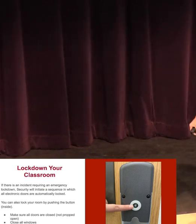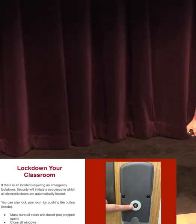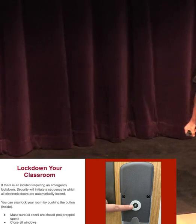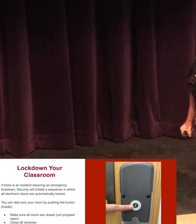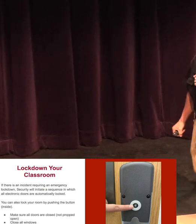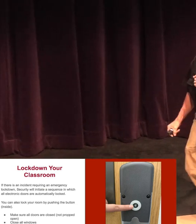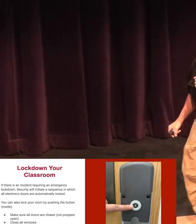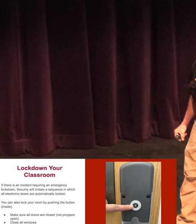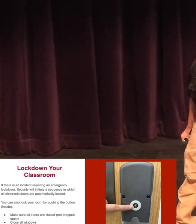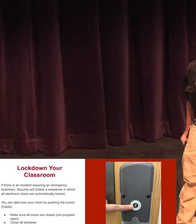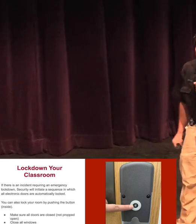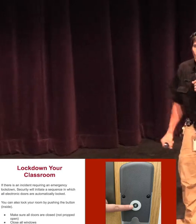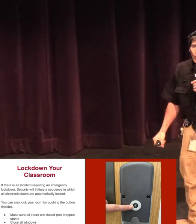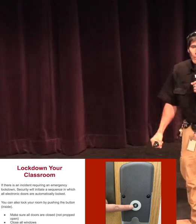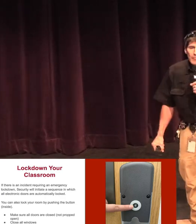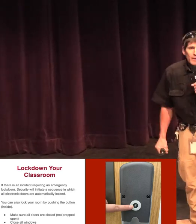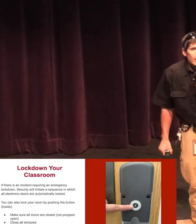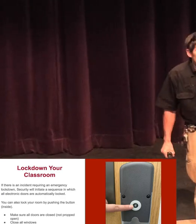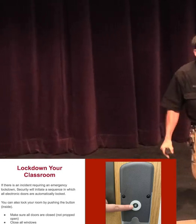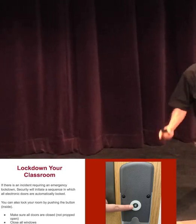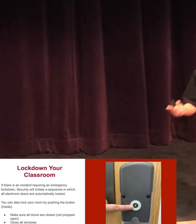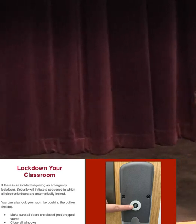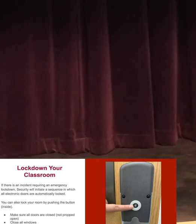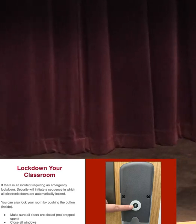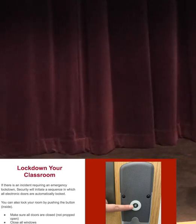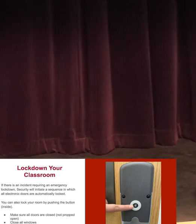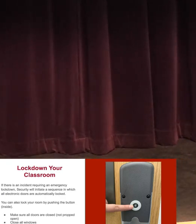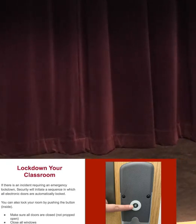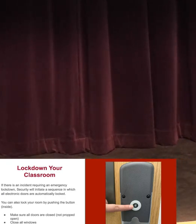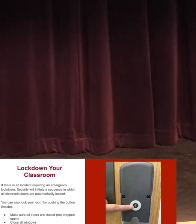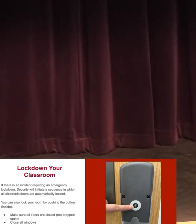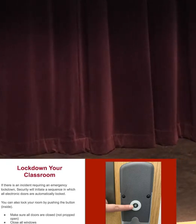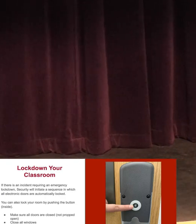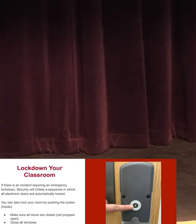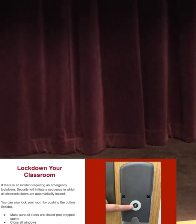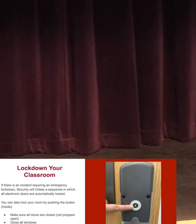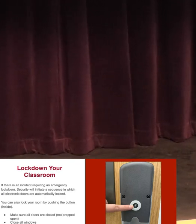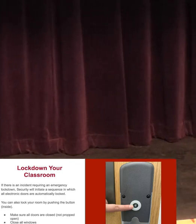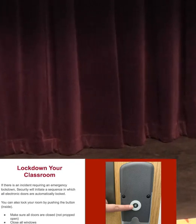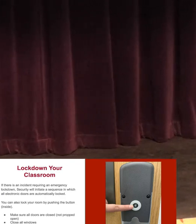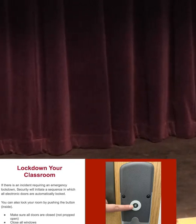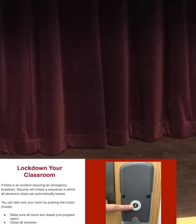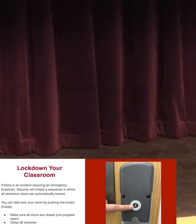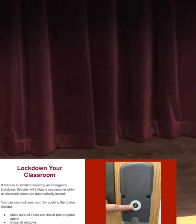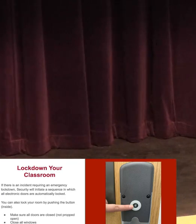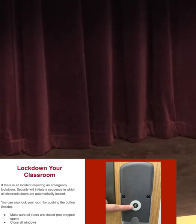going to see that white washer around. If you ever see the white washer missing from your classroom, please let us know.